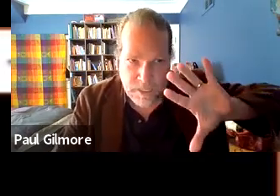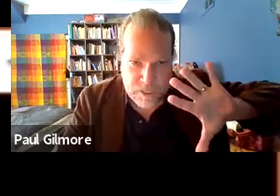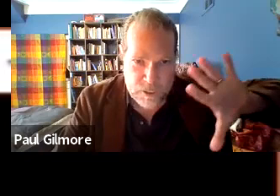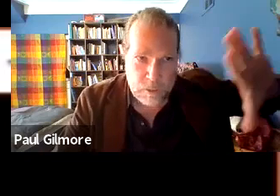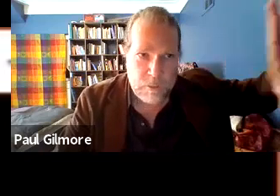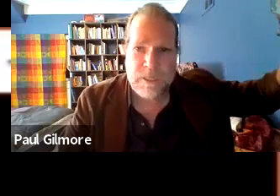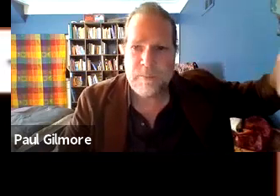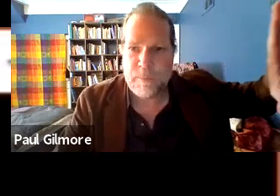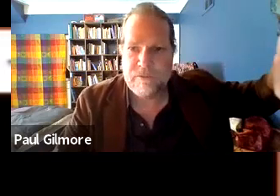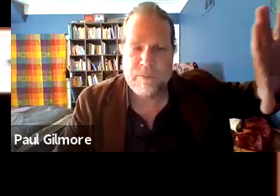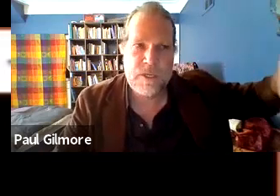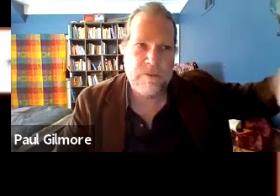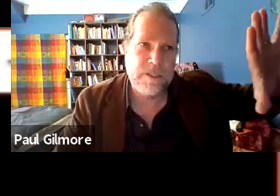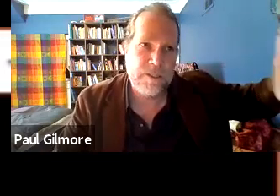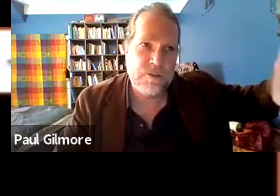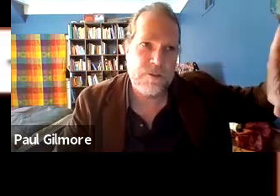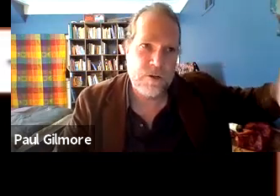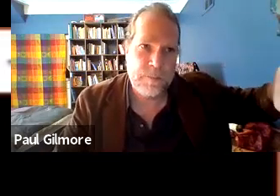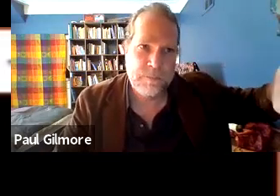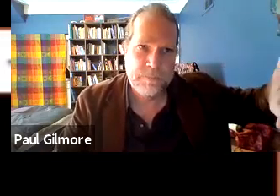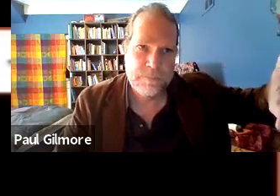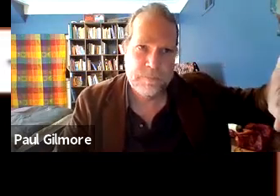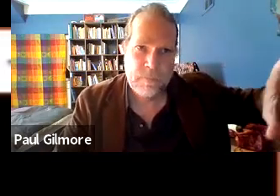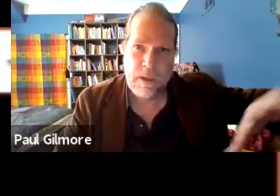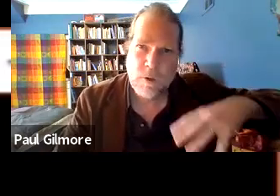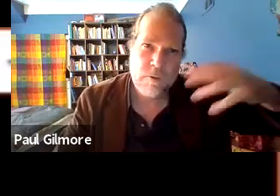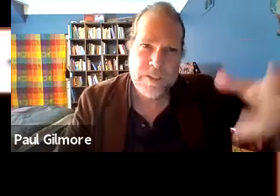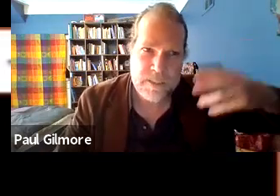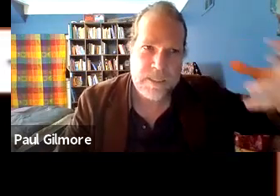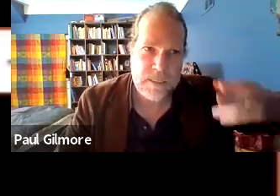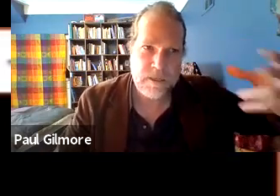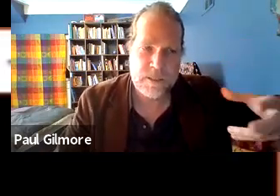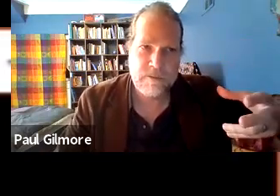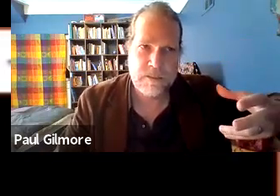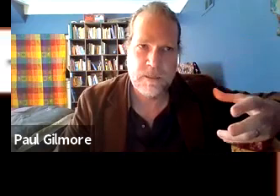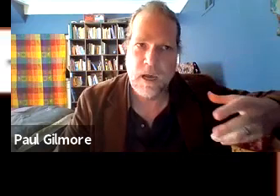excluding people from Southern and Eastern Europe. I won't go into the details of it.